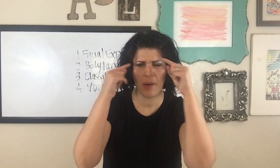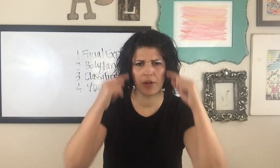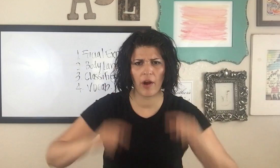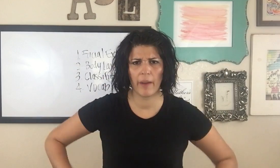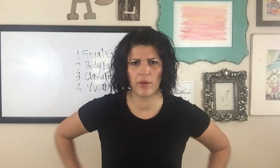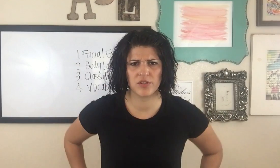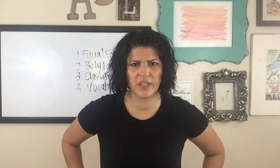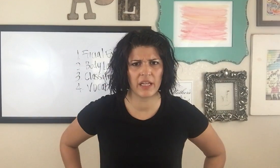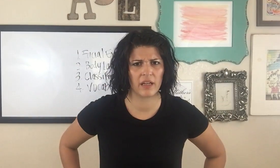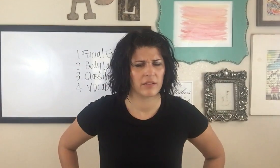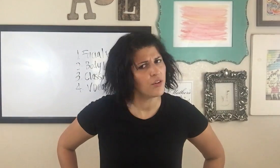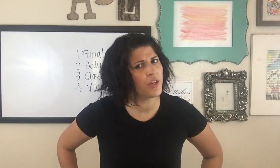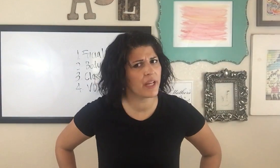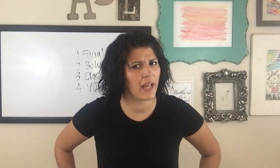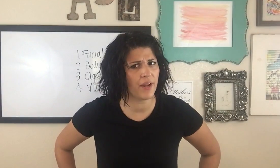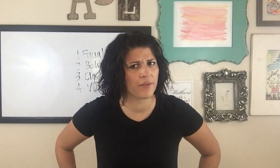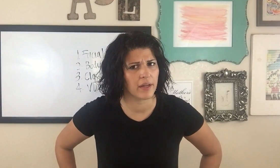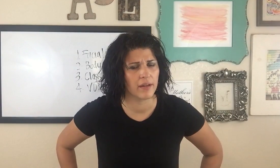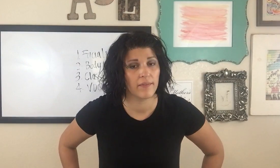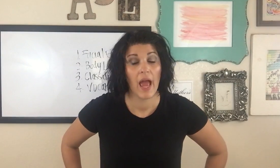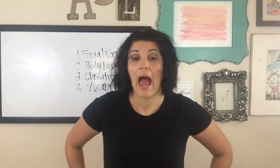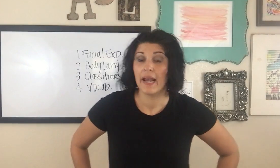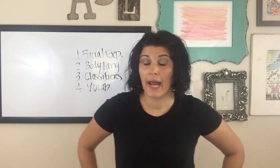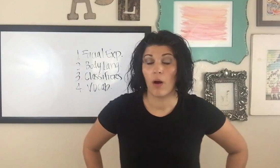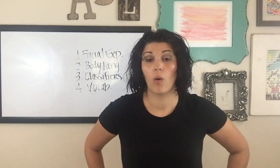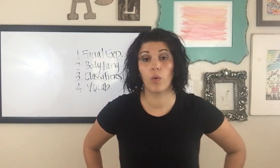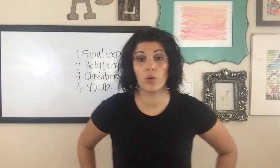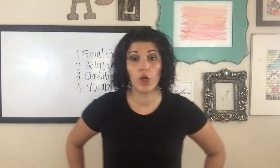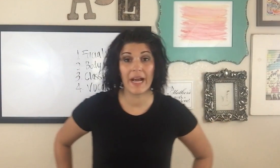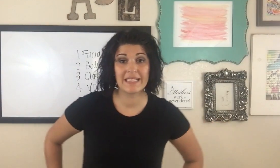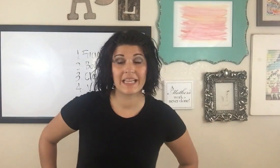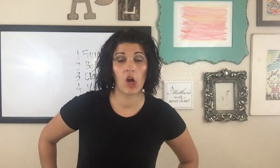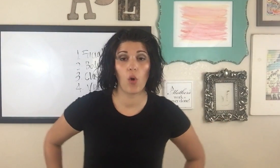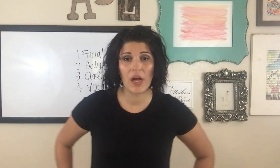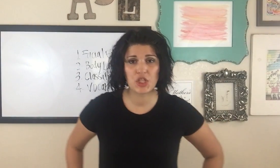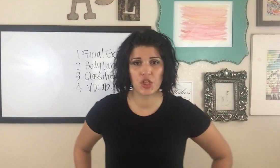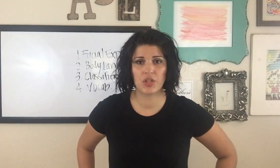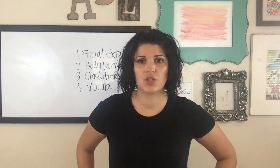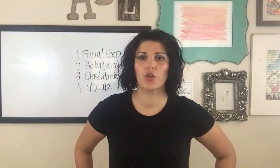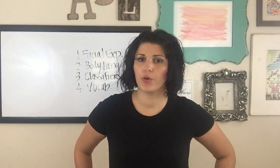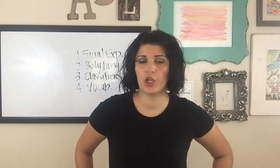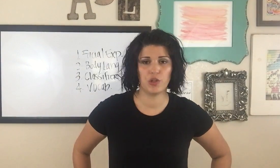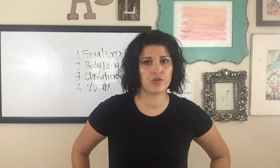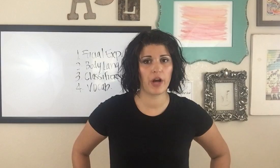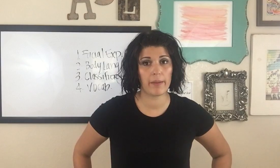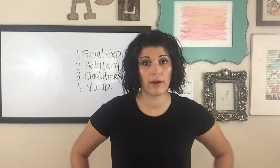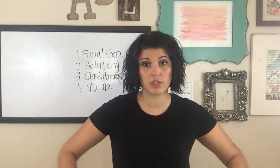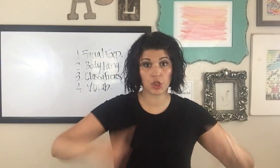how are your eyebrows looking? They're looking name. Great. Now when you're asking questions, you're going to use your eyebrows.